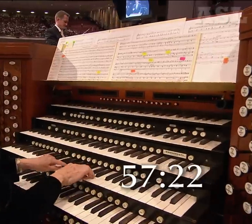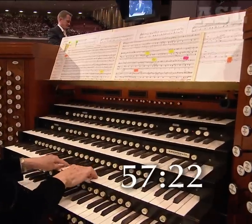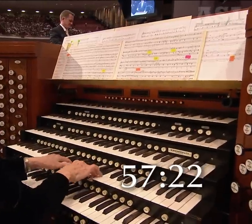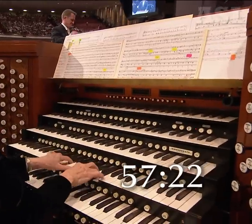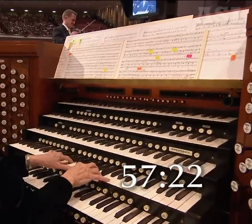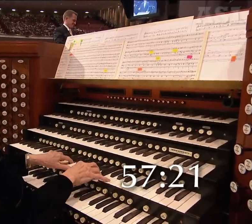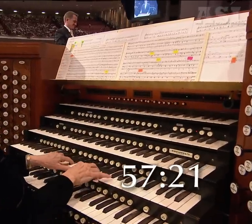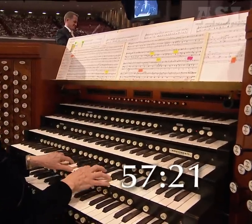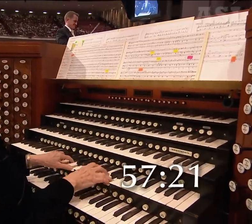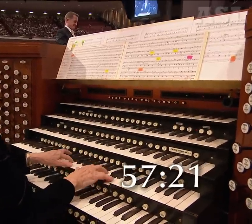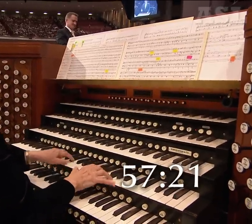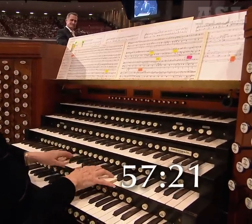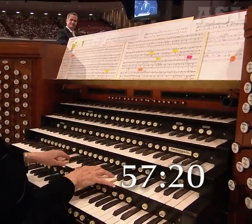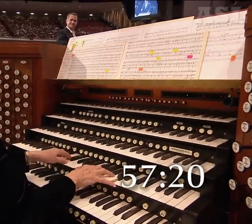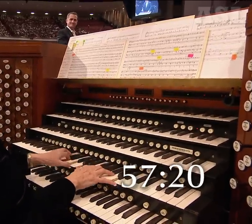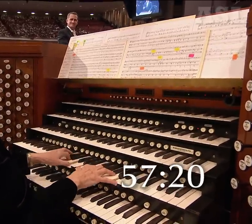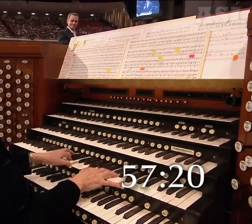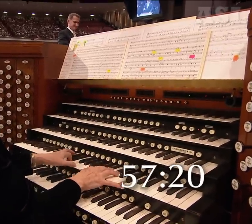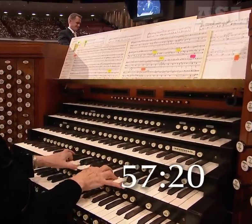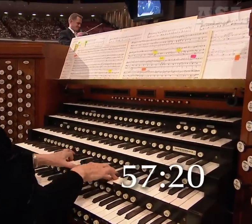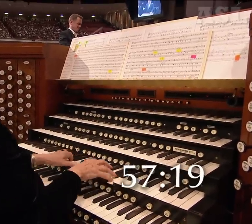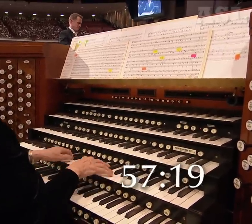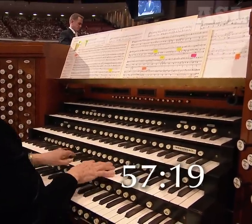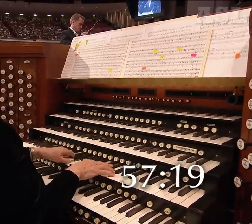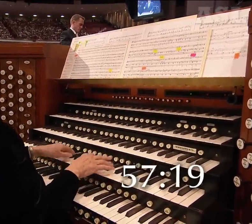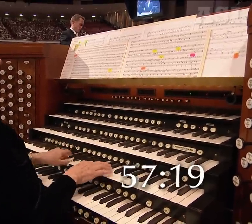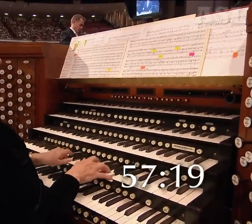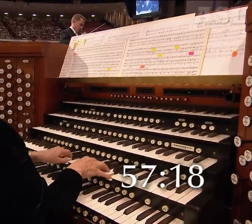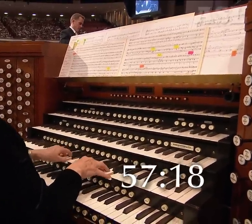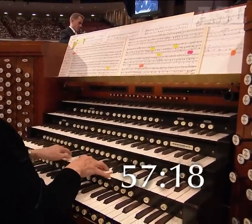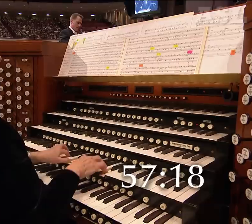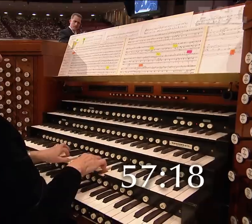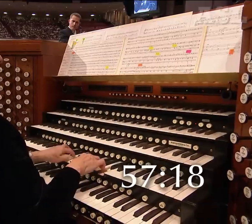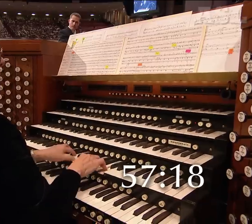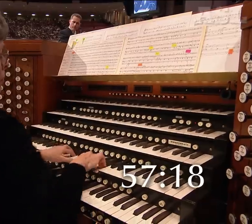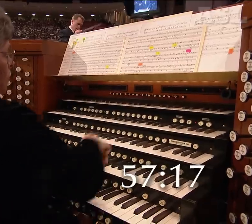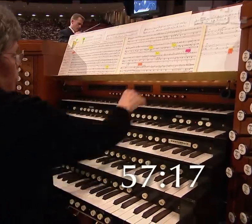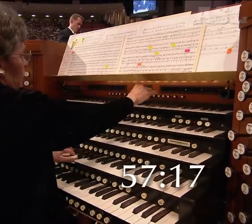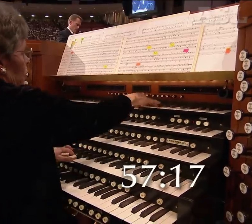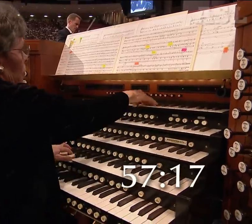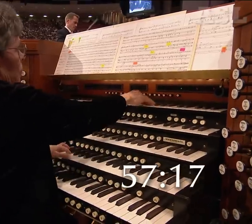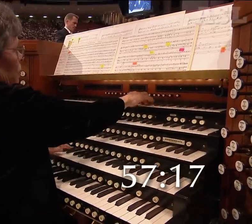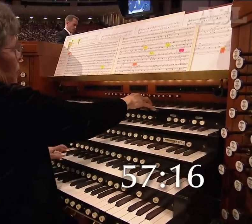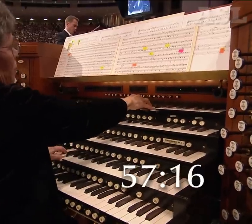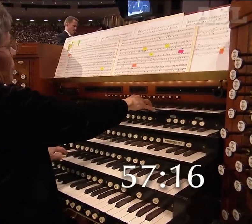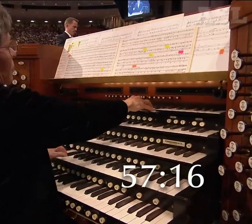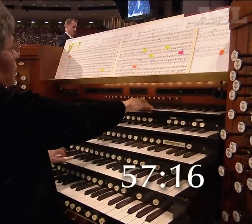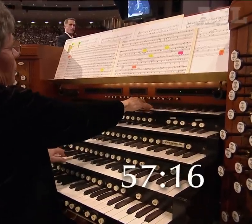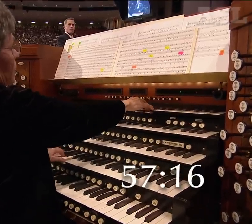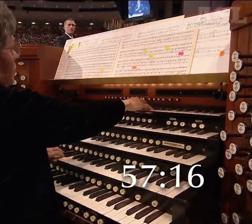THIS IS THE ENGLISH CLOSED CAPTION CHANNEL OF THE CHURCH OF JESUS CHRIST OF LATTER-DAY SAINTS.